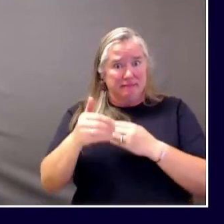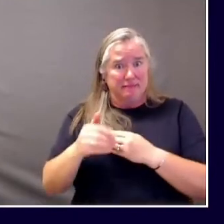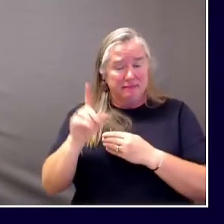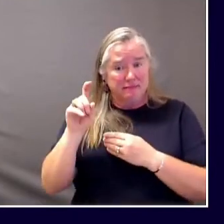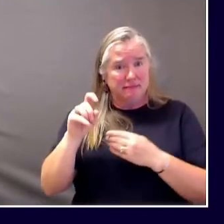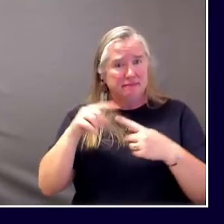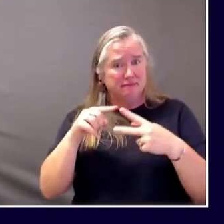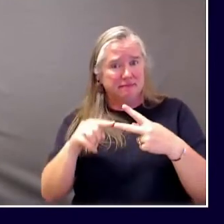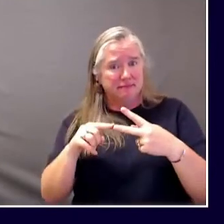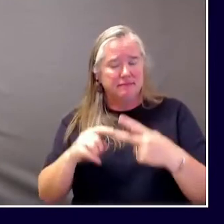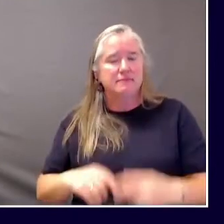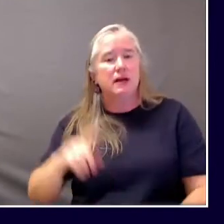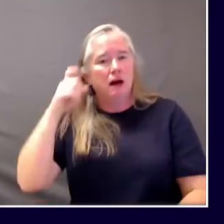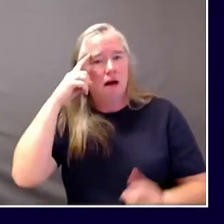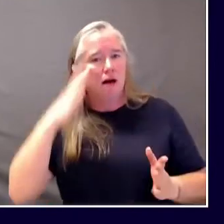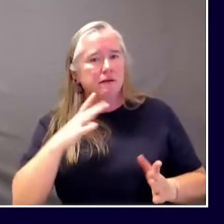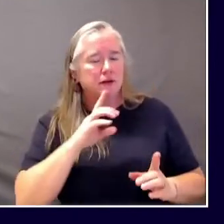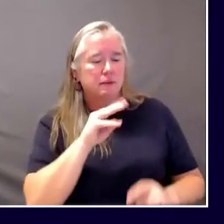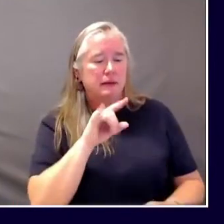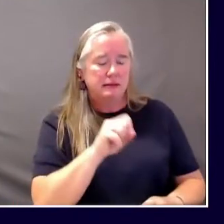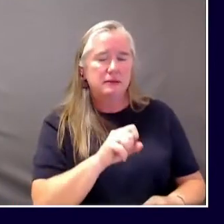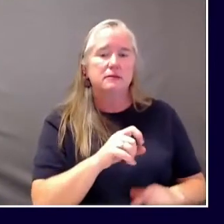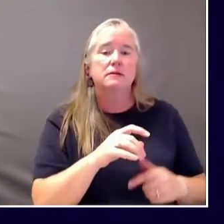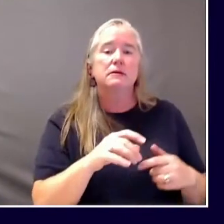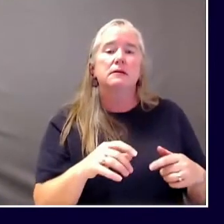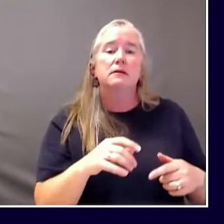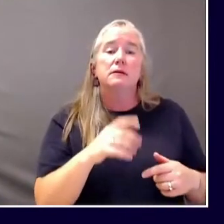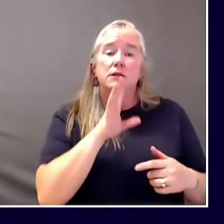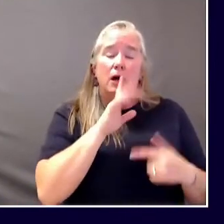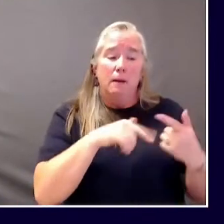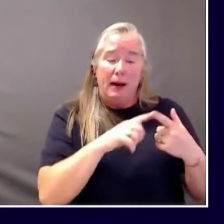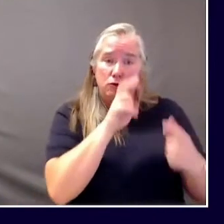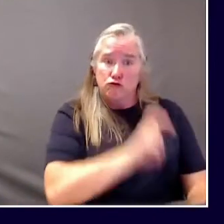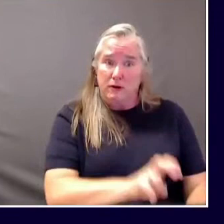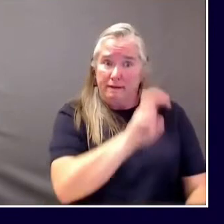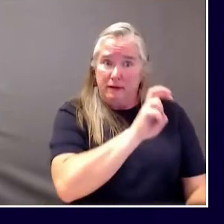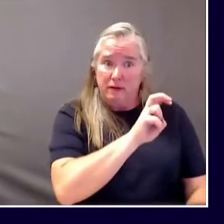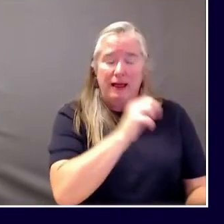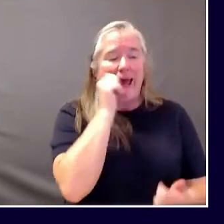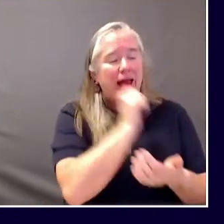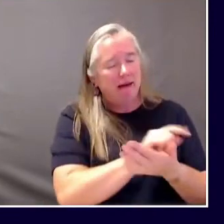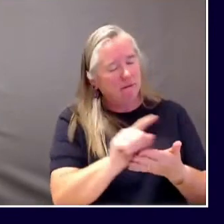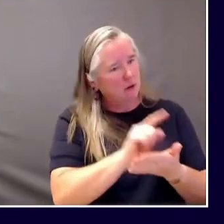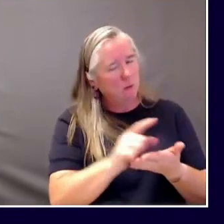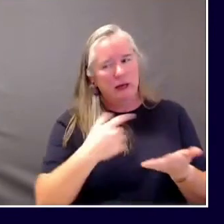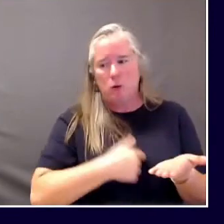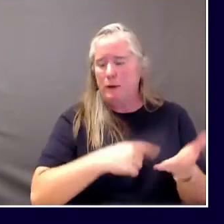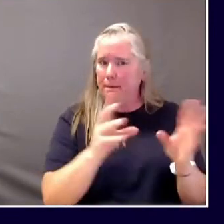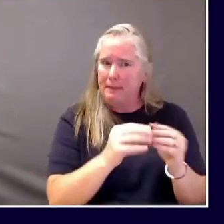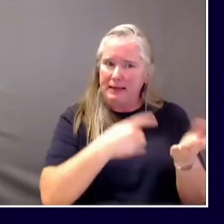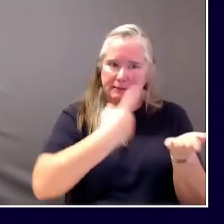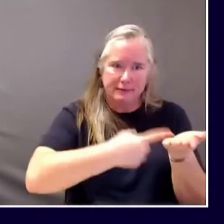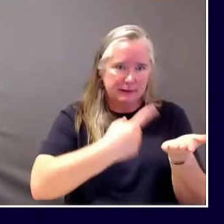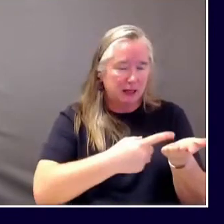Patrick maybe I can answer the question about travel right now